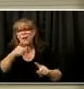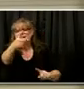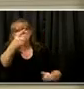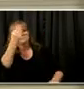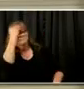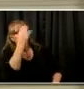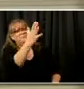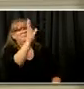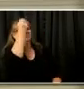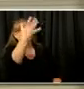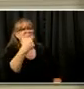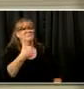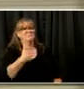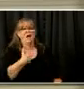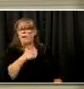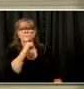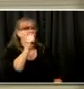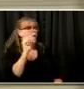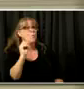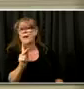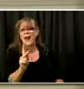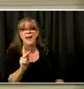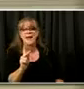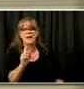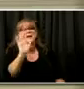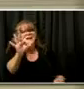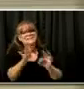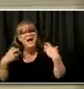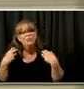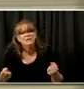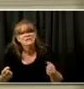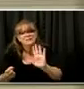and it may not be the year to push ourselves like we have in the past parents may need